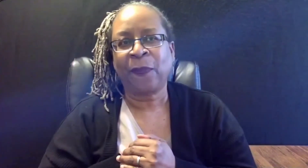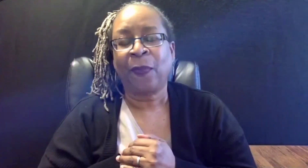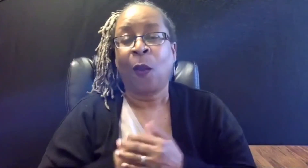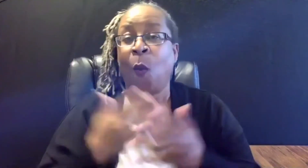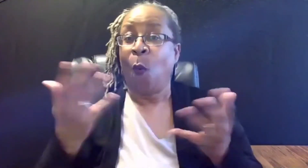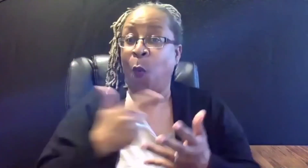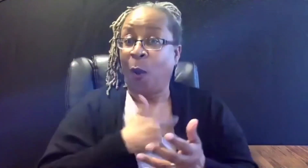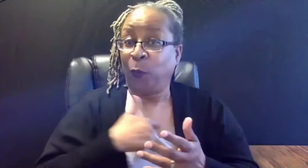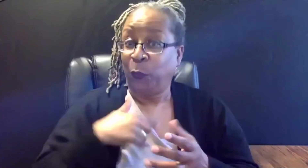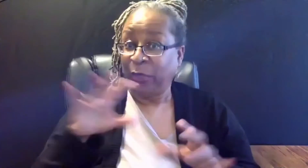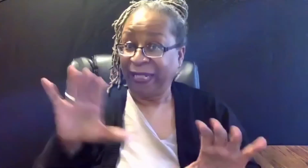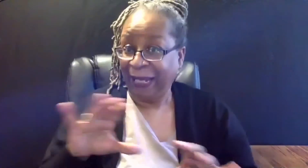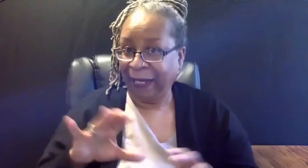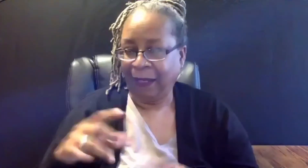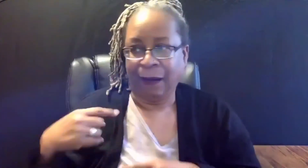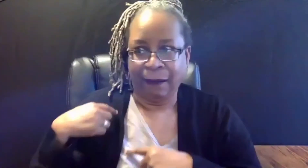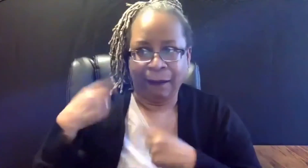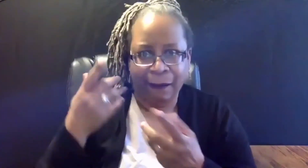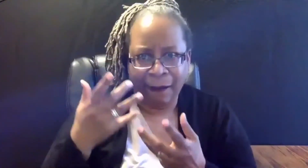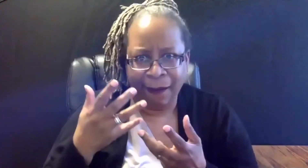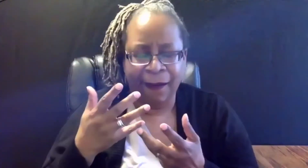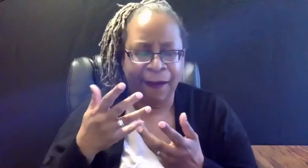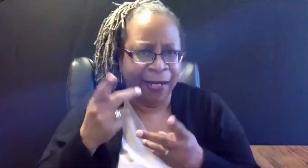that I was unaware of previous to my involvement.